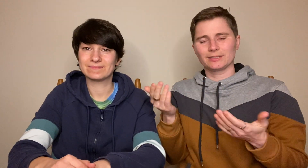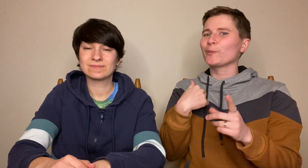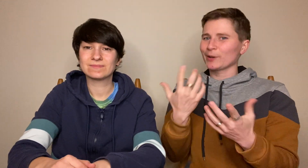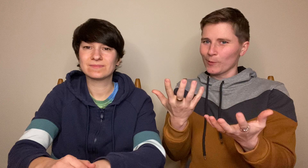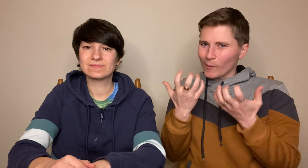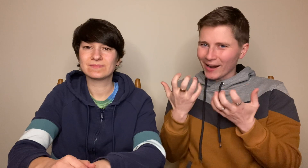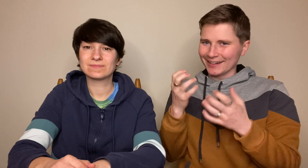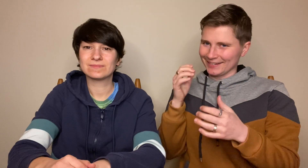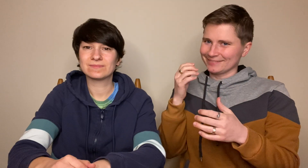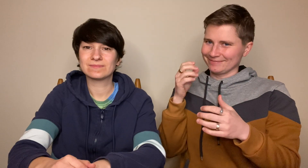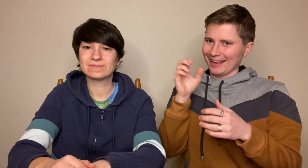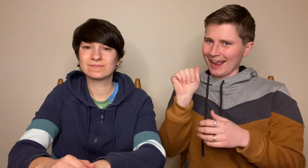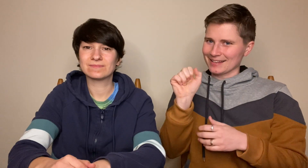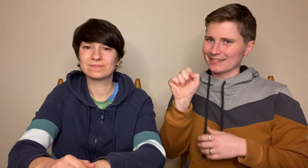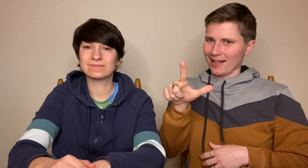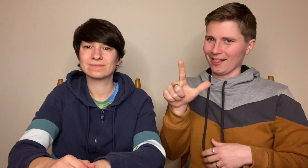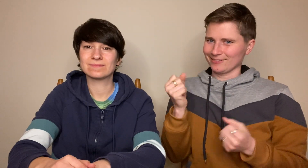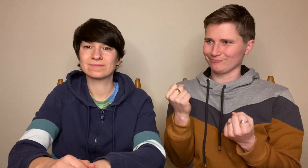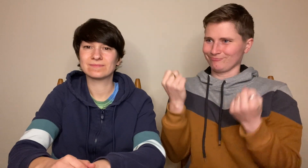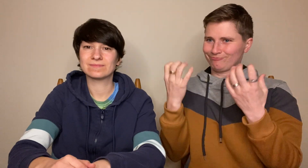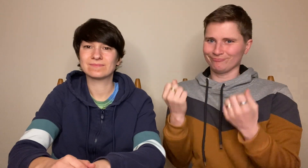We especially sought out formats that share information via American Sign Language (ASL).